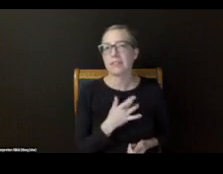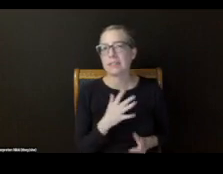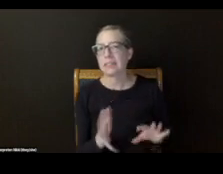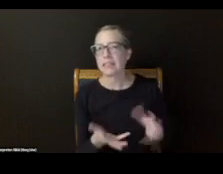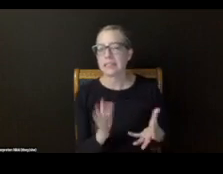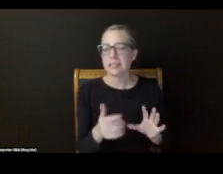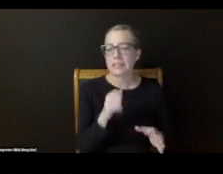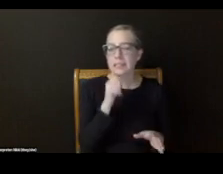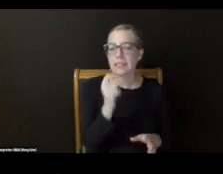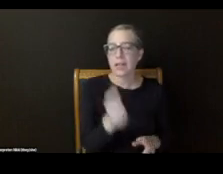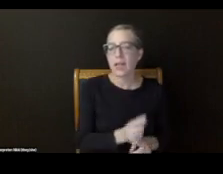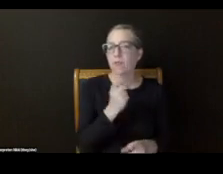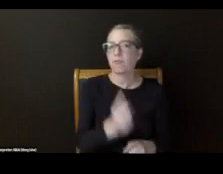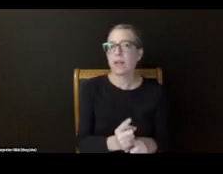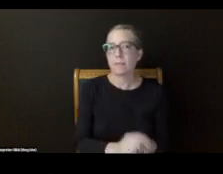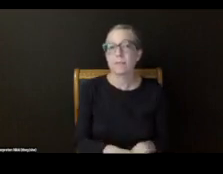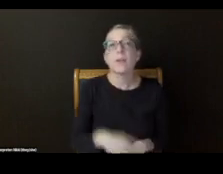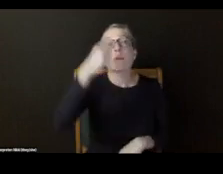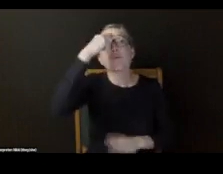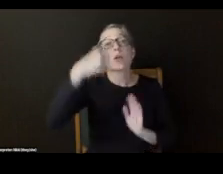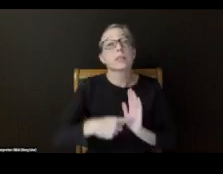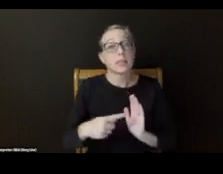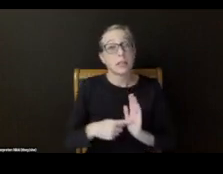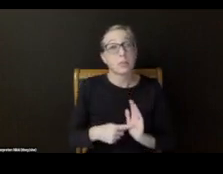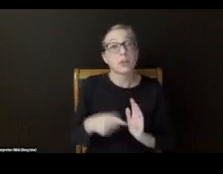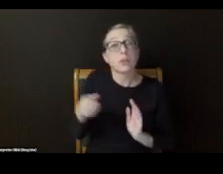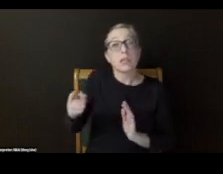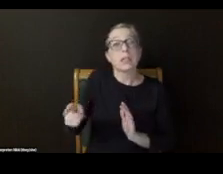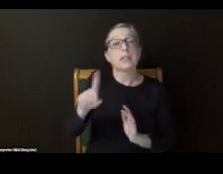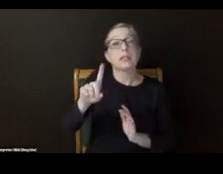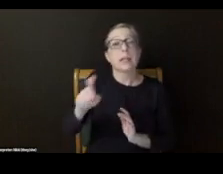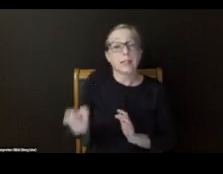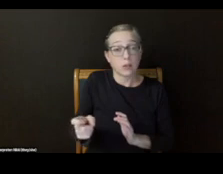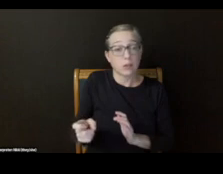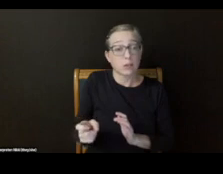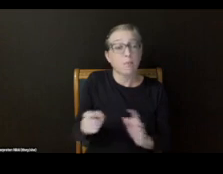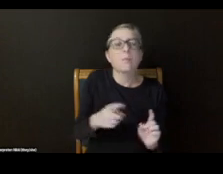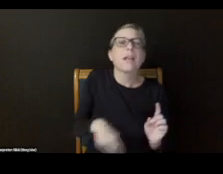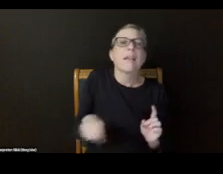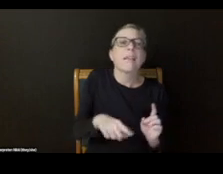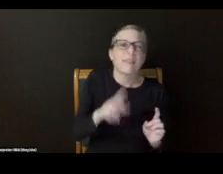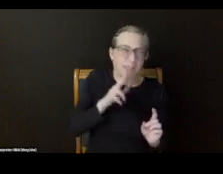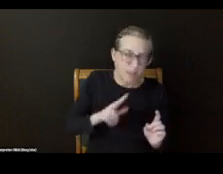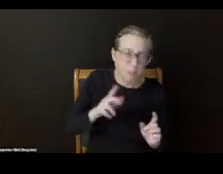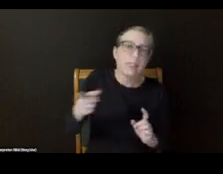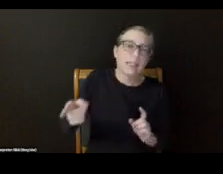they suspected ADHD at age three. He didn't really get diagnosed until about age